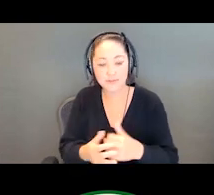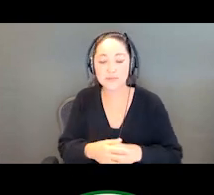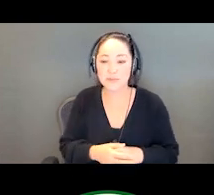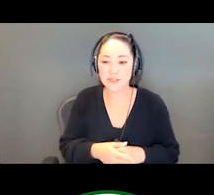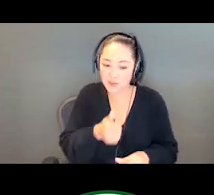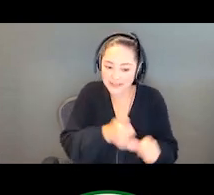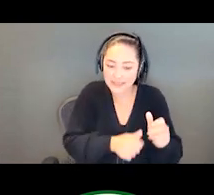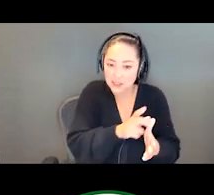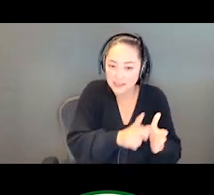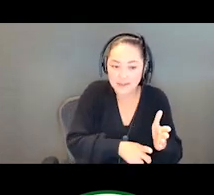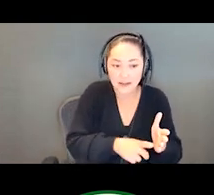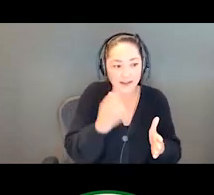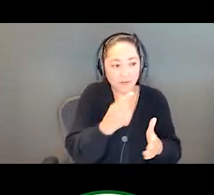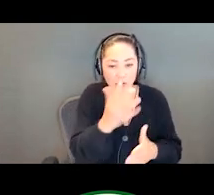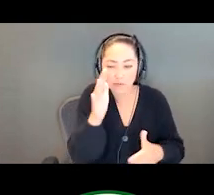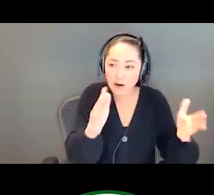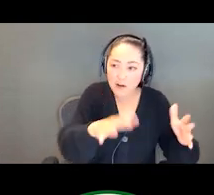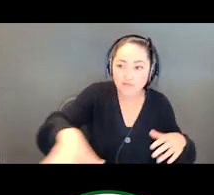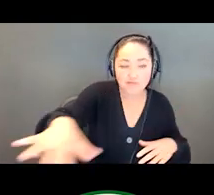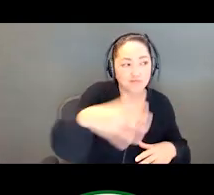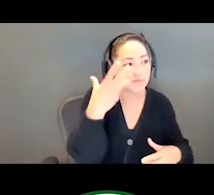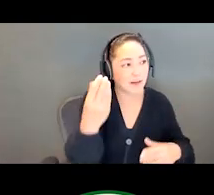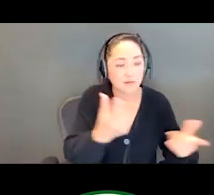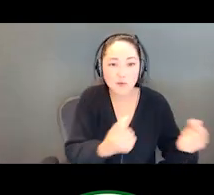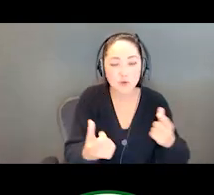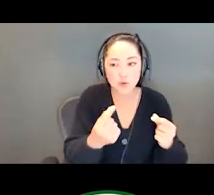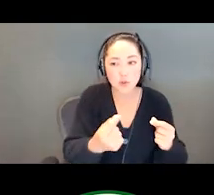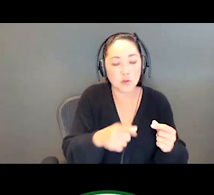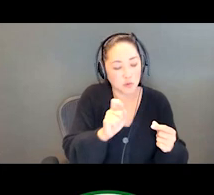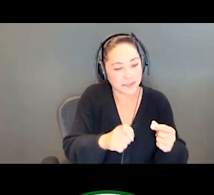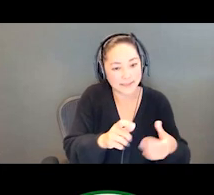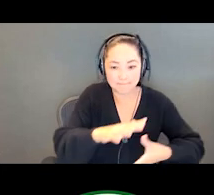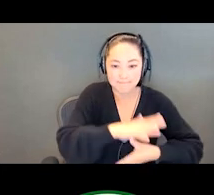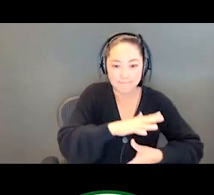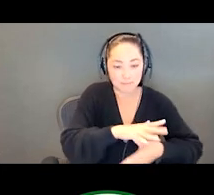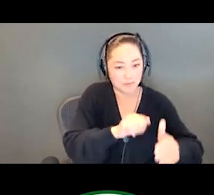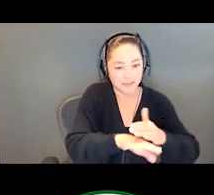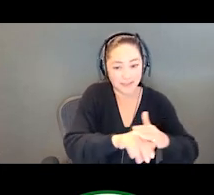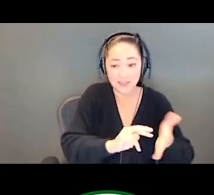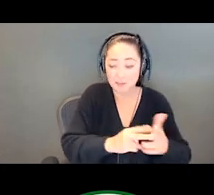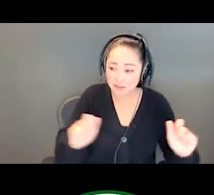spaces will ensure that this area can be used and enjoyed by everyone regardless of age or ability.